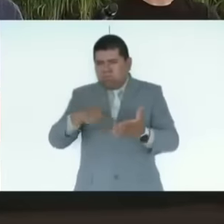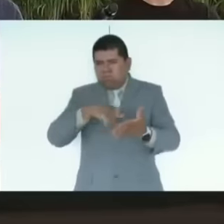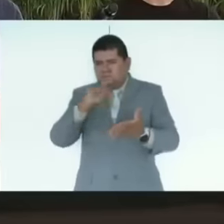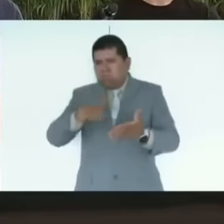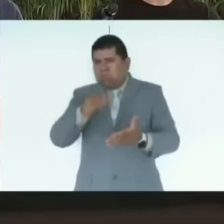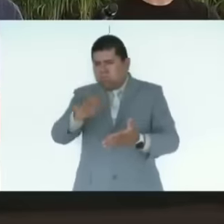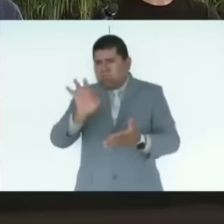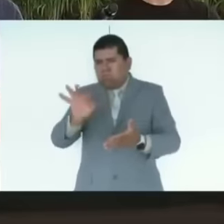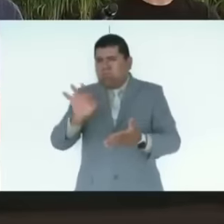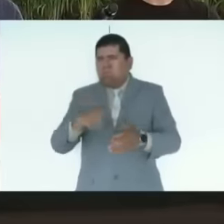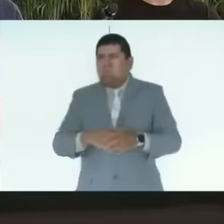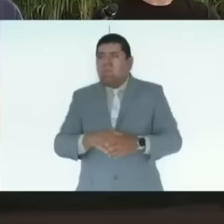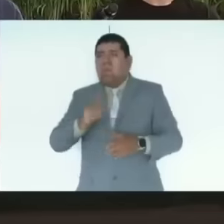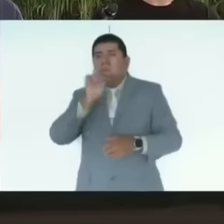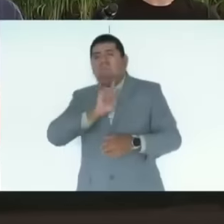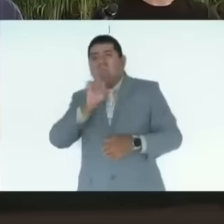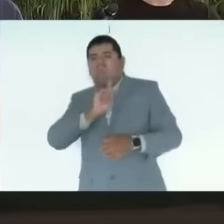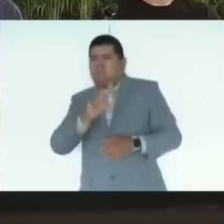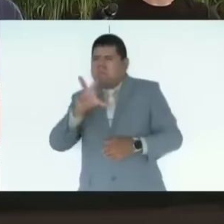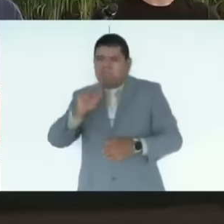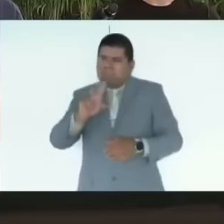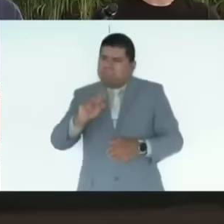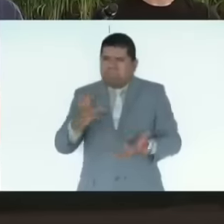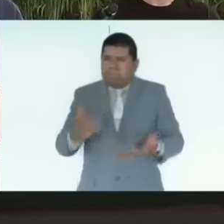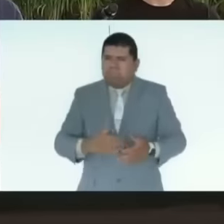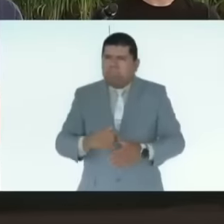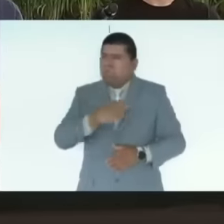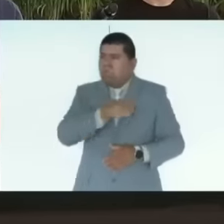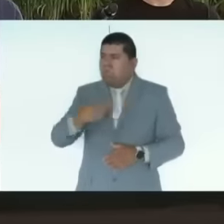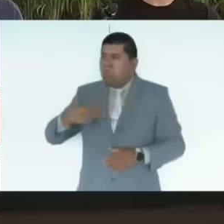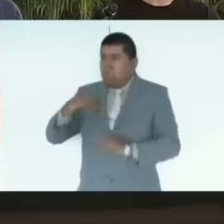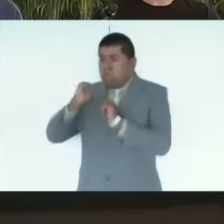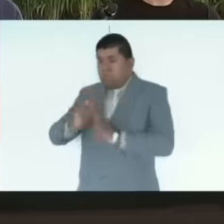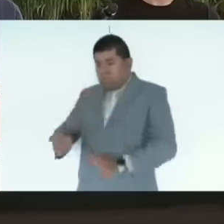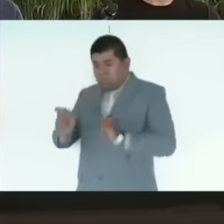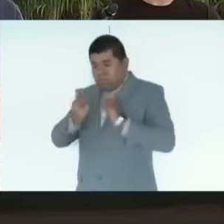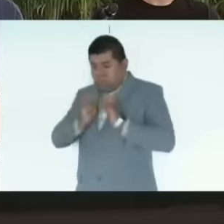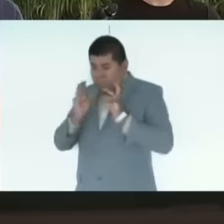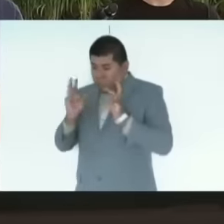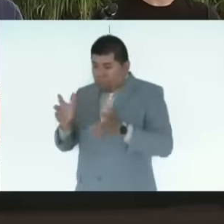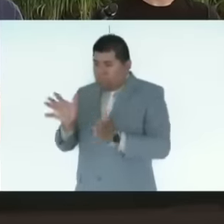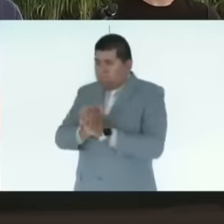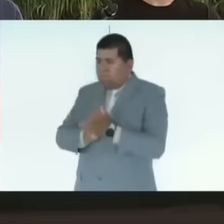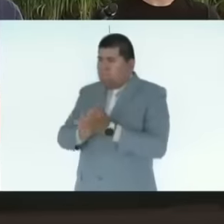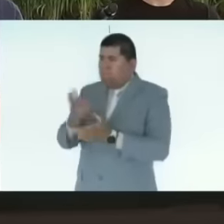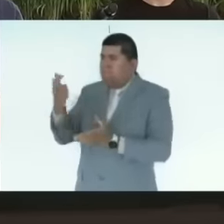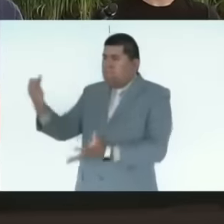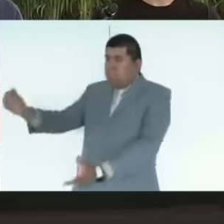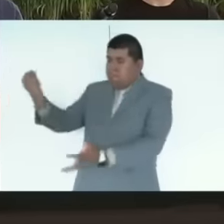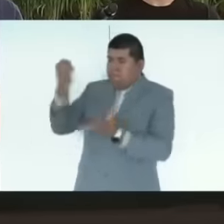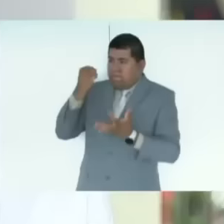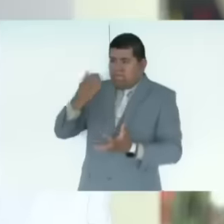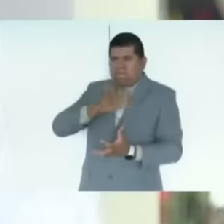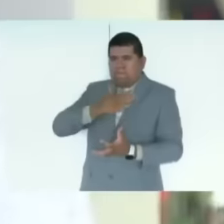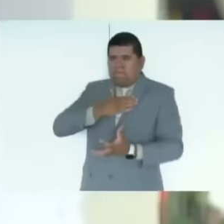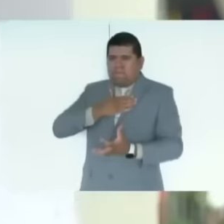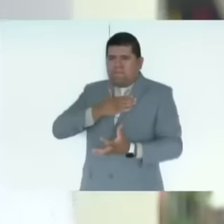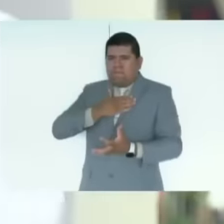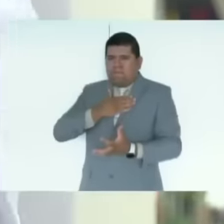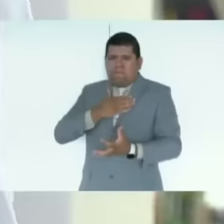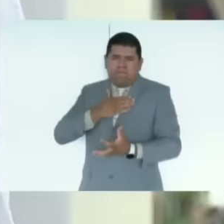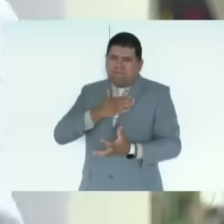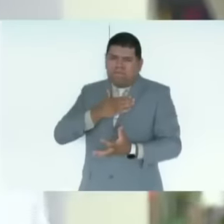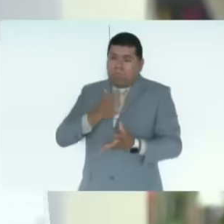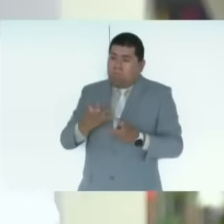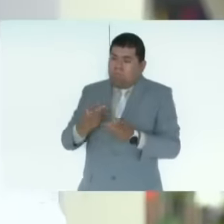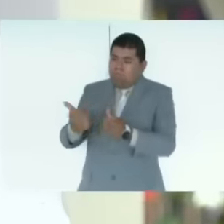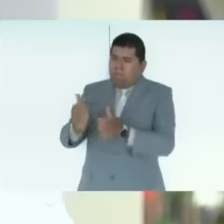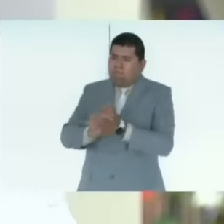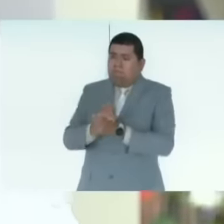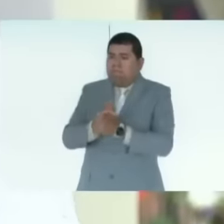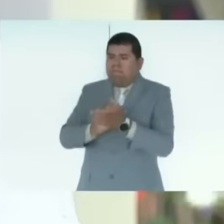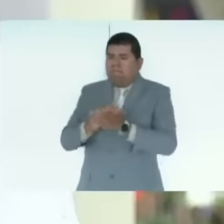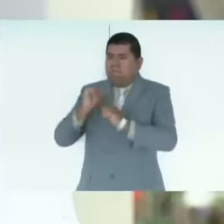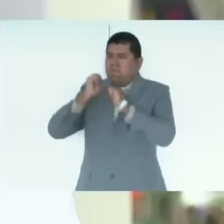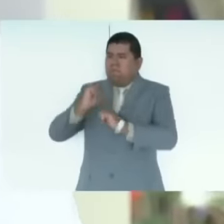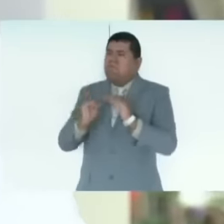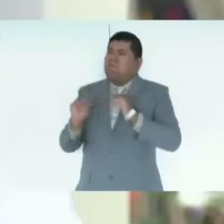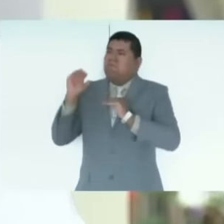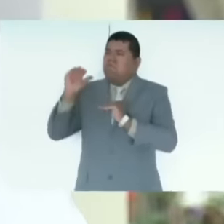nothing about it, we have already arrived and the budget is for us, for those of us. up and you know that